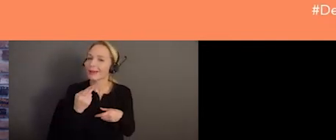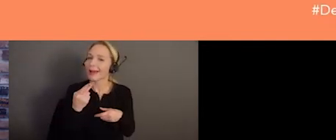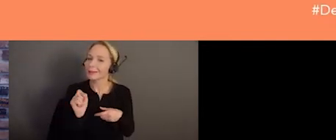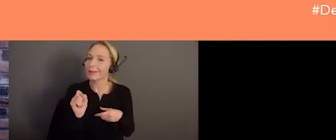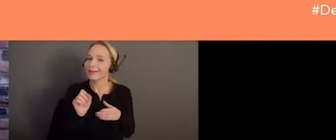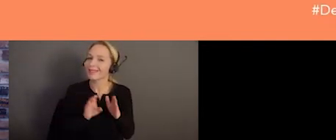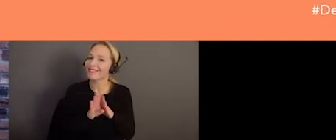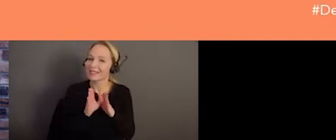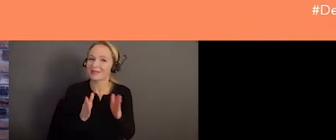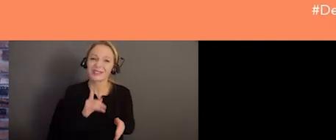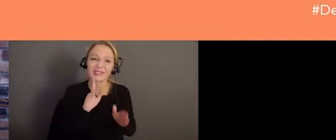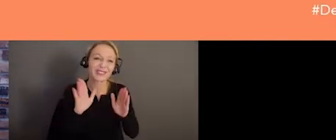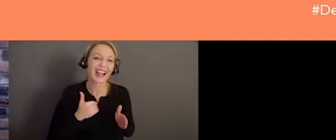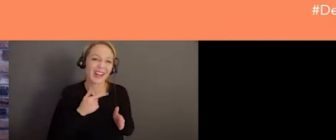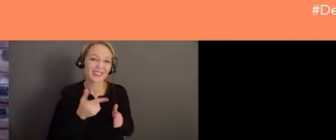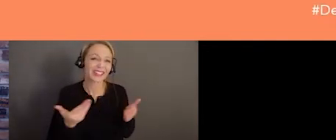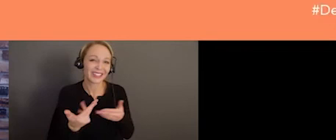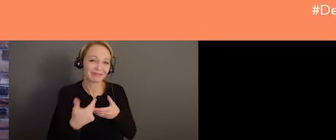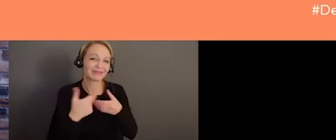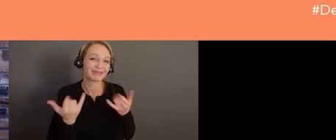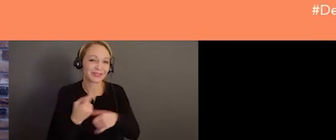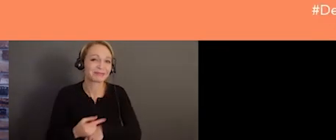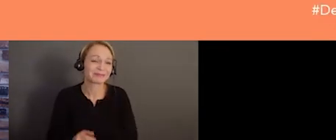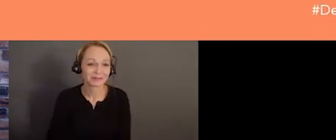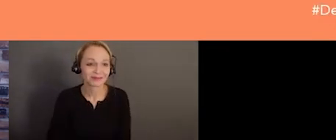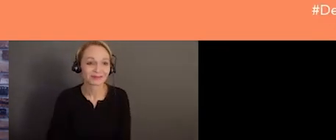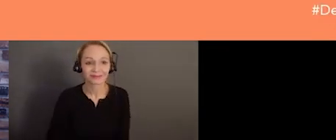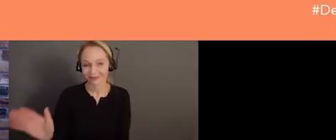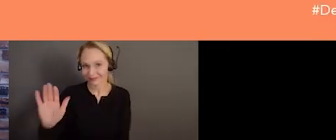HI, EVERYBODY, WE HAVE ABOUT 10 MINUTES FOR A Q & A SESSION.